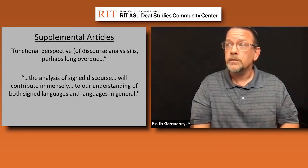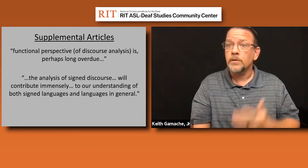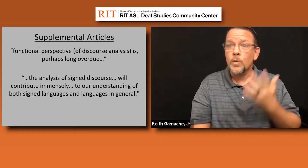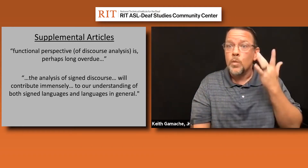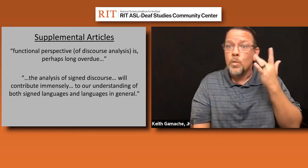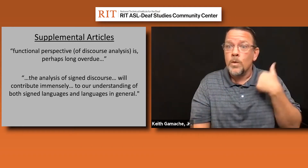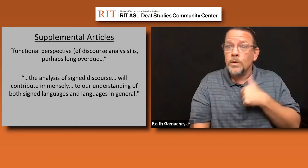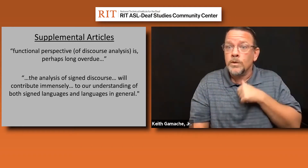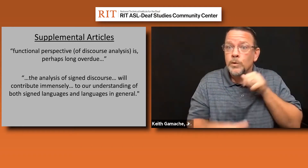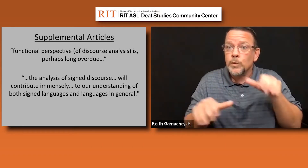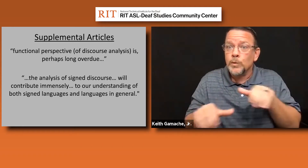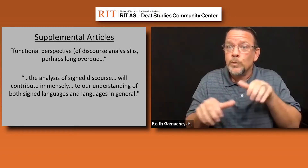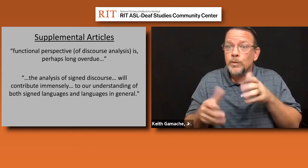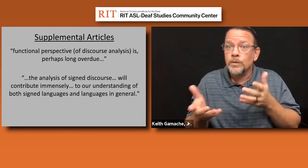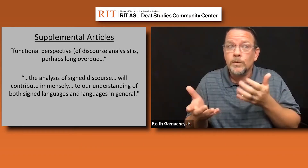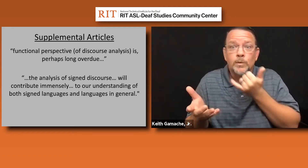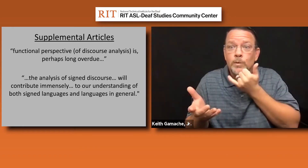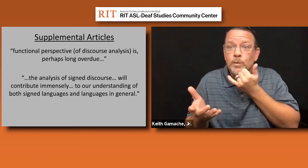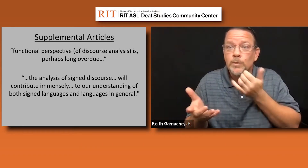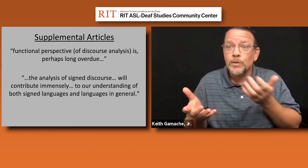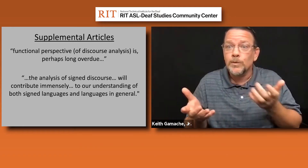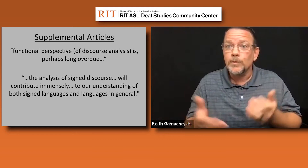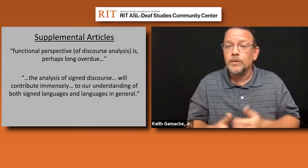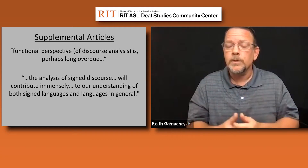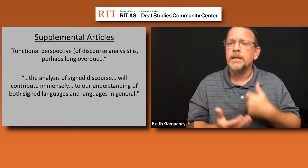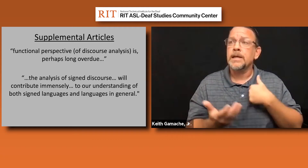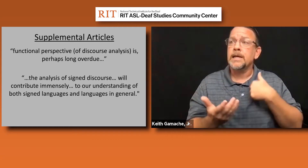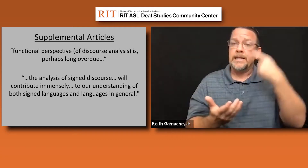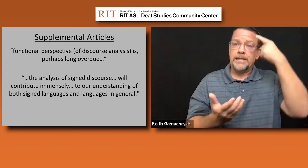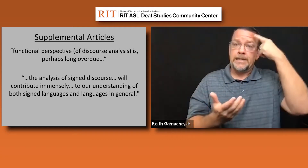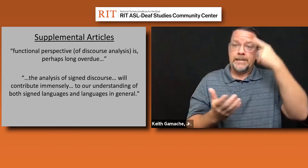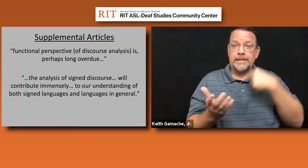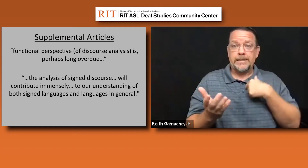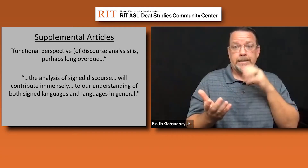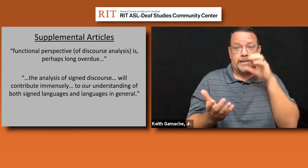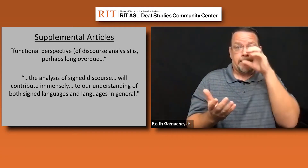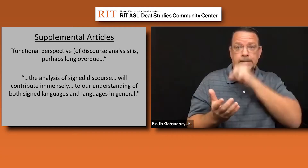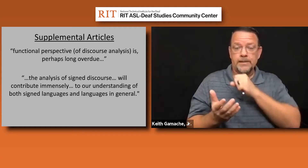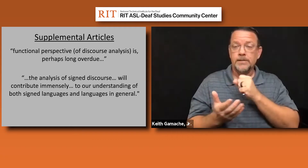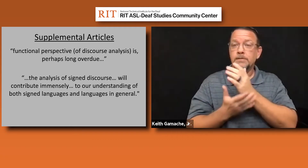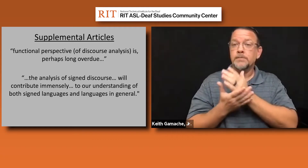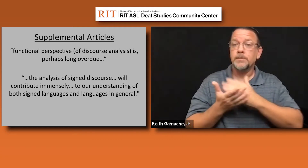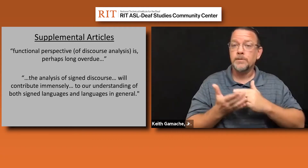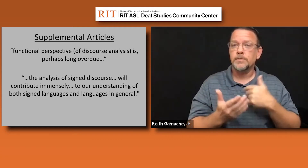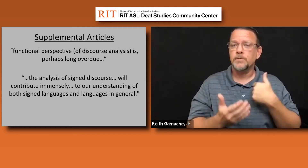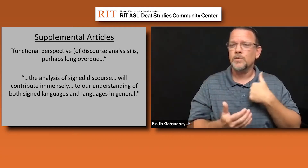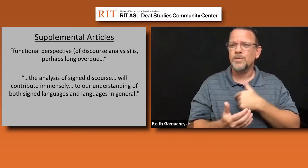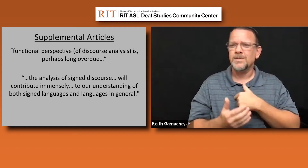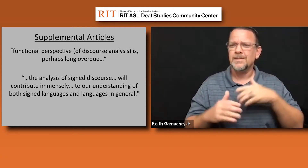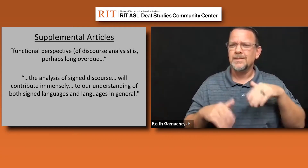And I have to say that I agree. Why are we doing what we're doing? I would have to guess that it might be